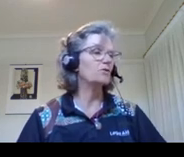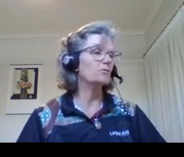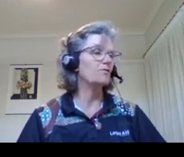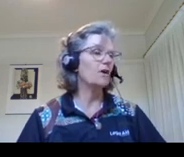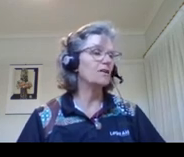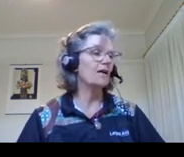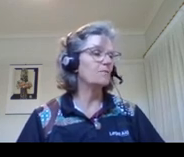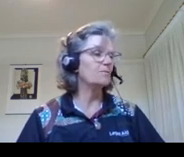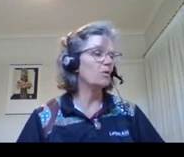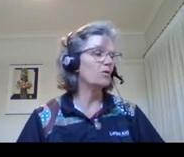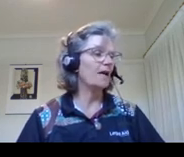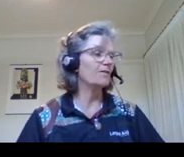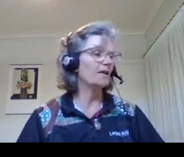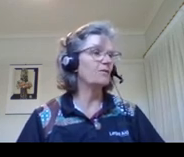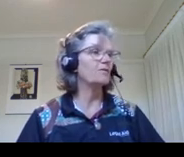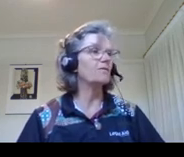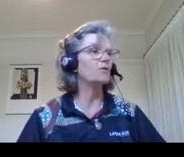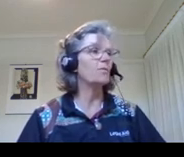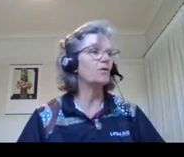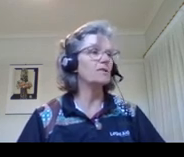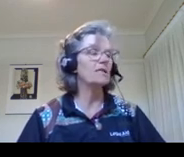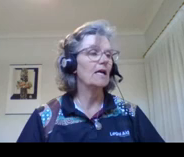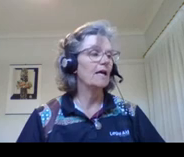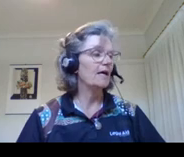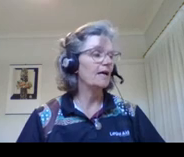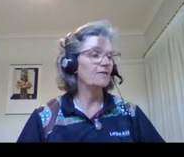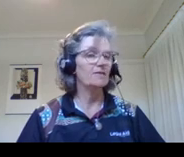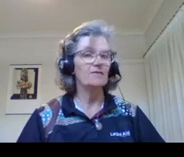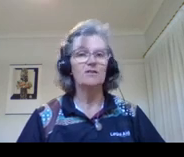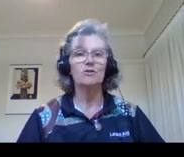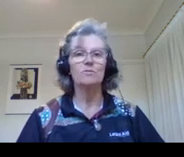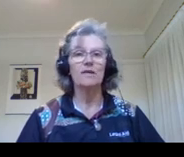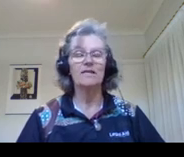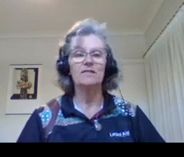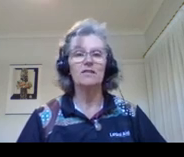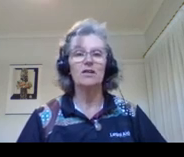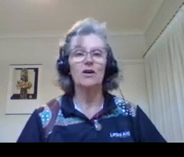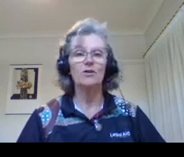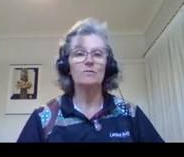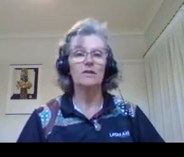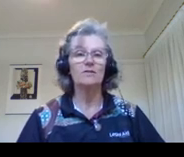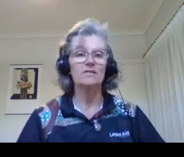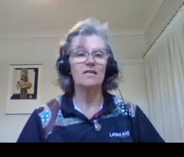find out a bit more about the current flu bots then that's a good place to go because they're